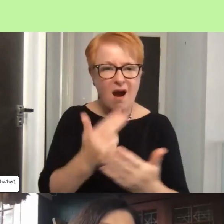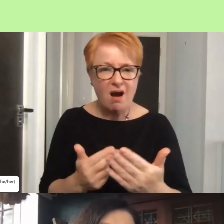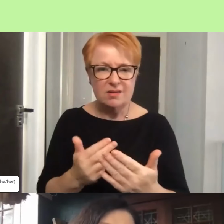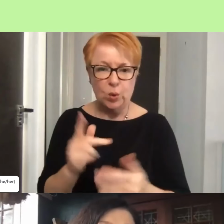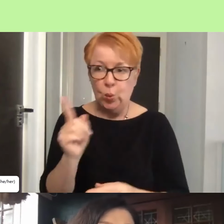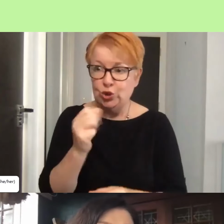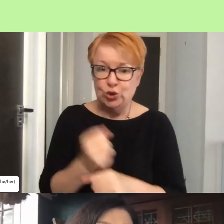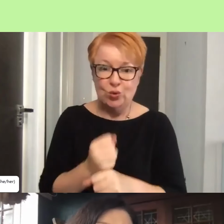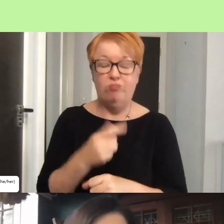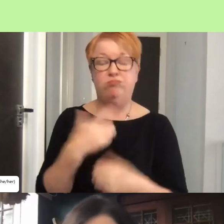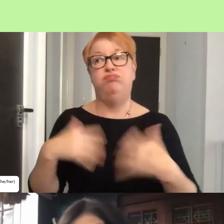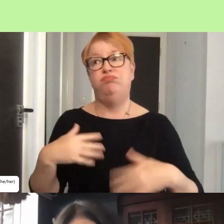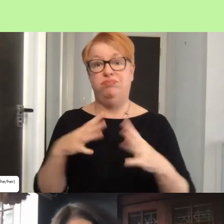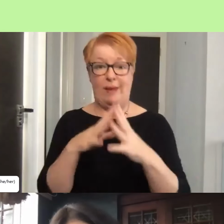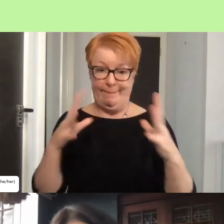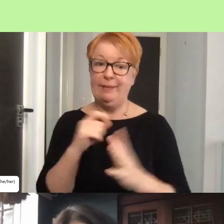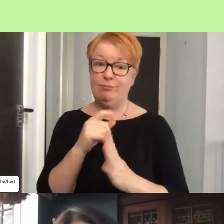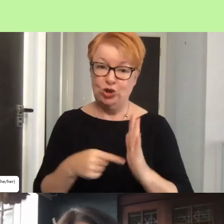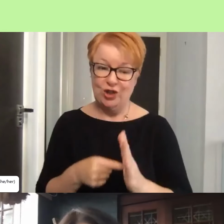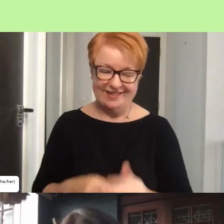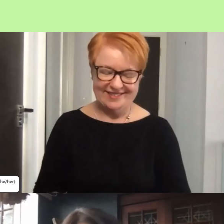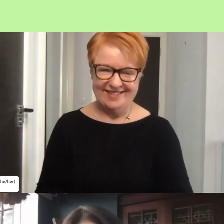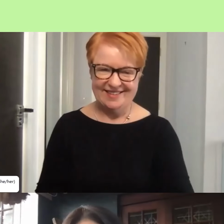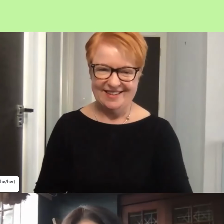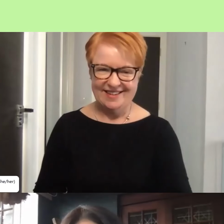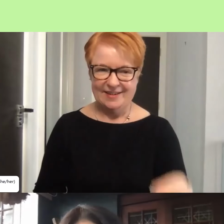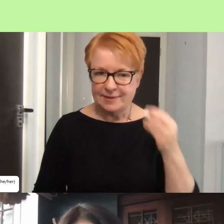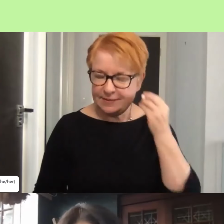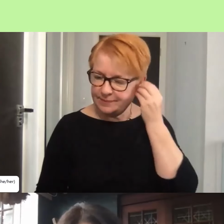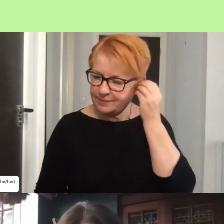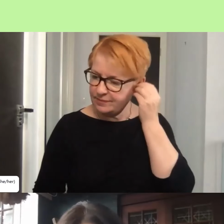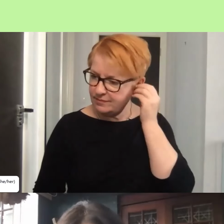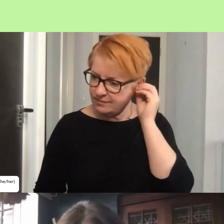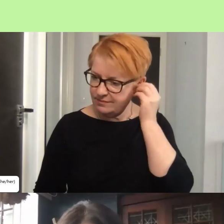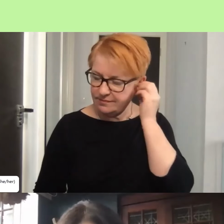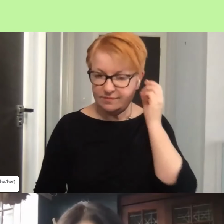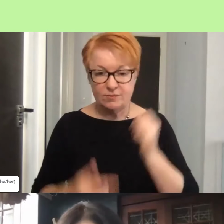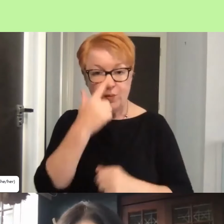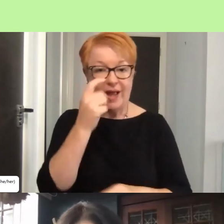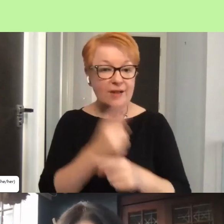And so, I'm, yeah, we, we could talk more about how that even happened.